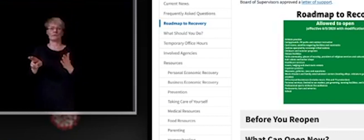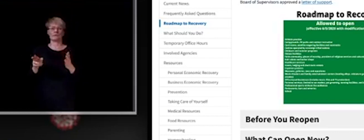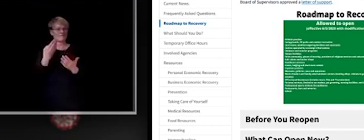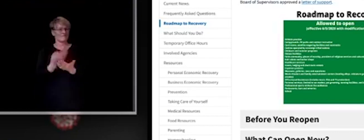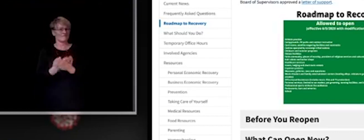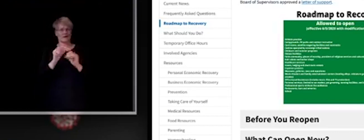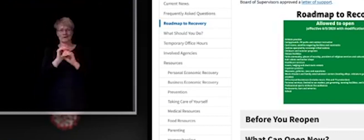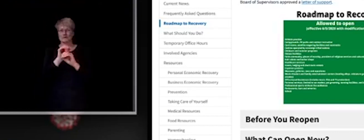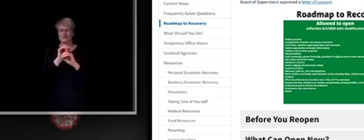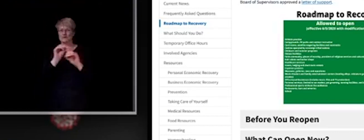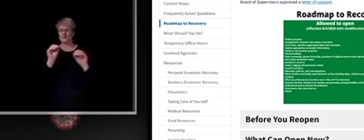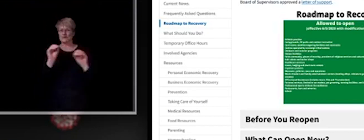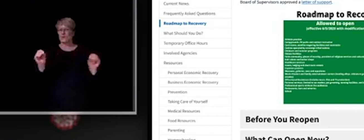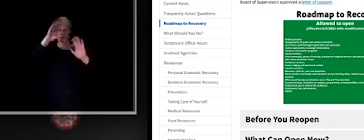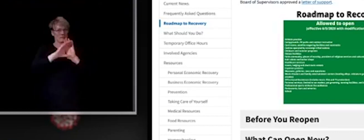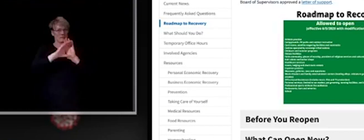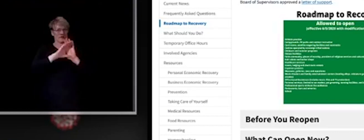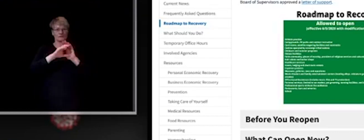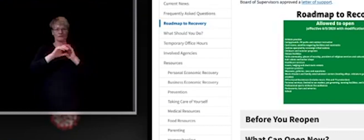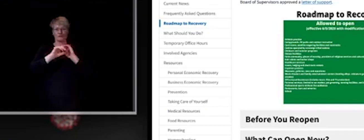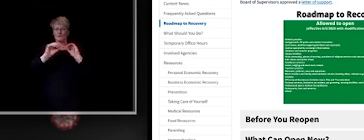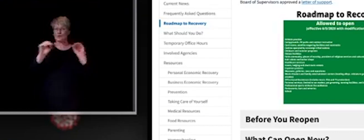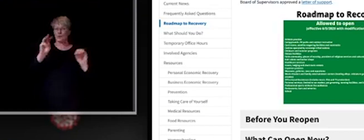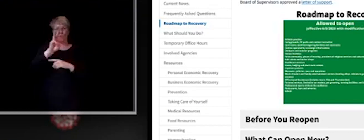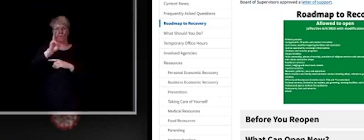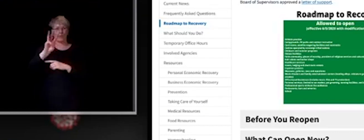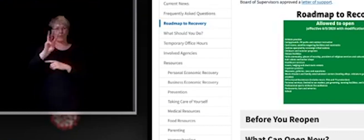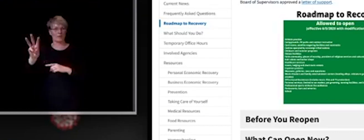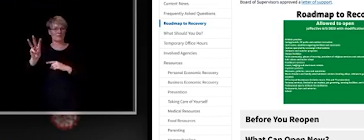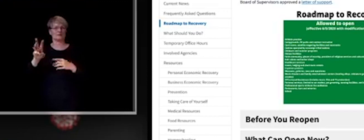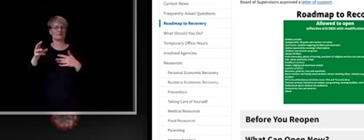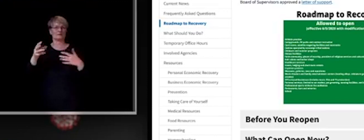graphics? I could see it on my phone on Facebook, but,